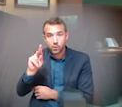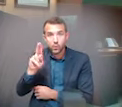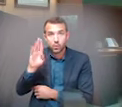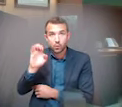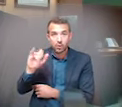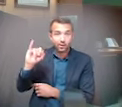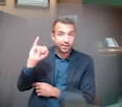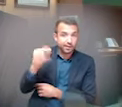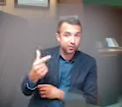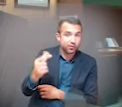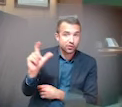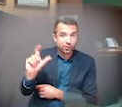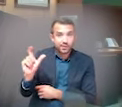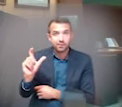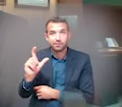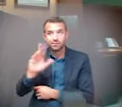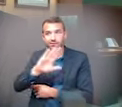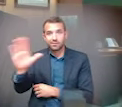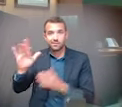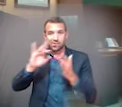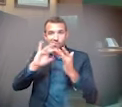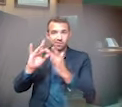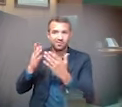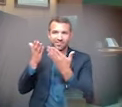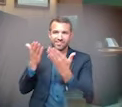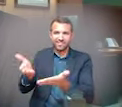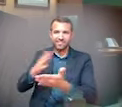Don't forget to check out our website. And we have a great program coming up